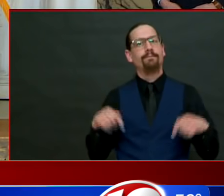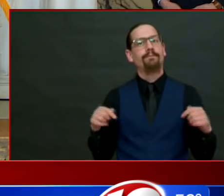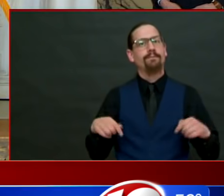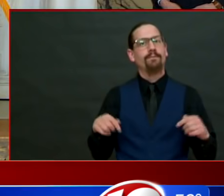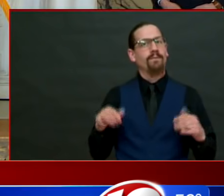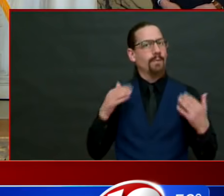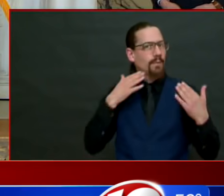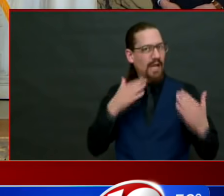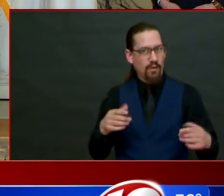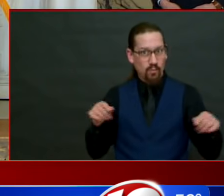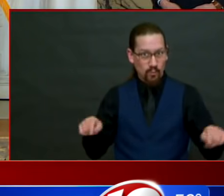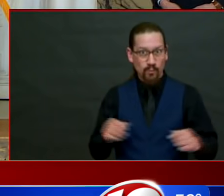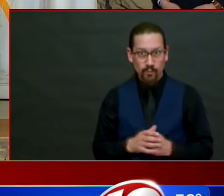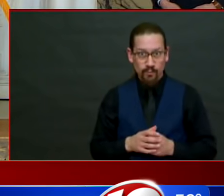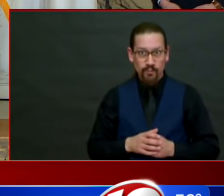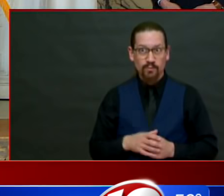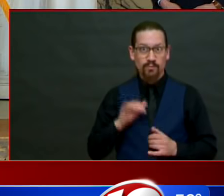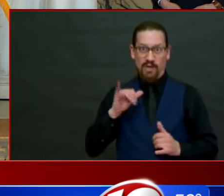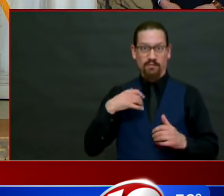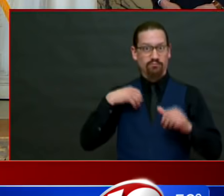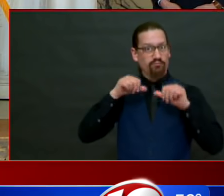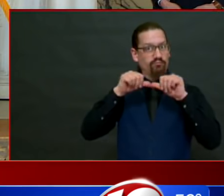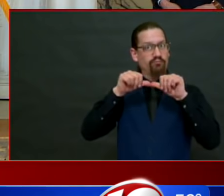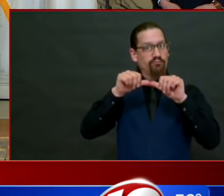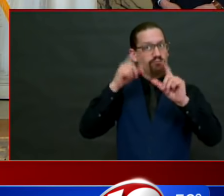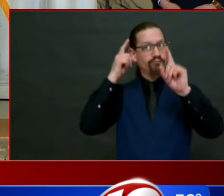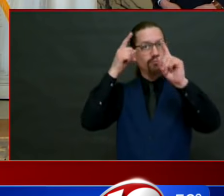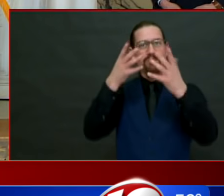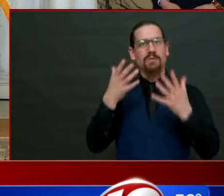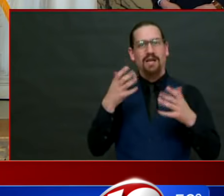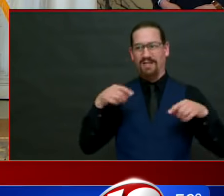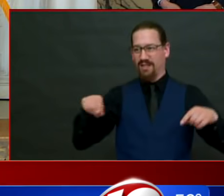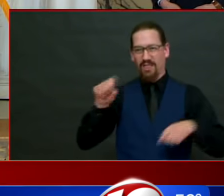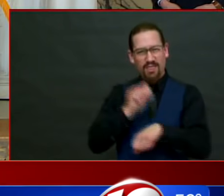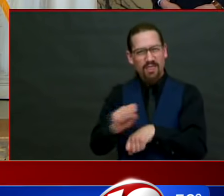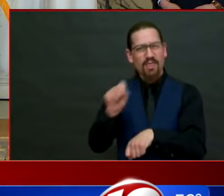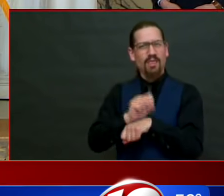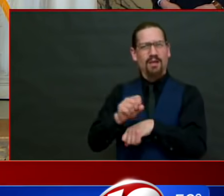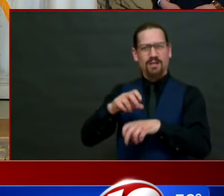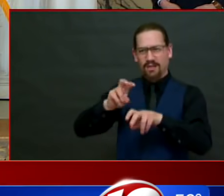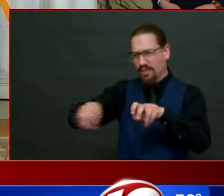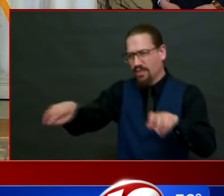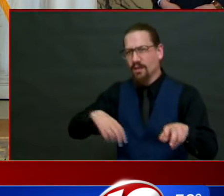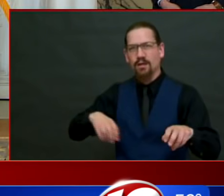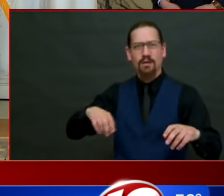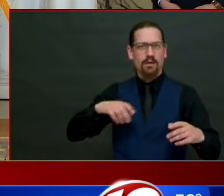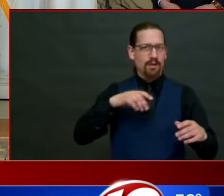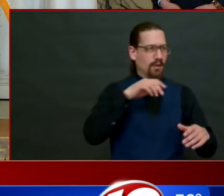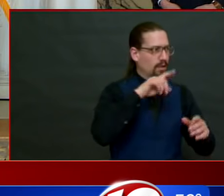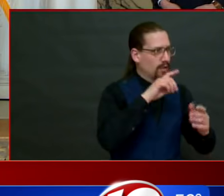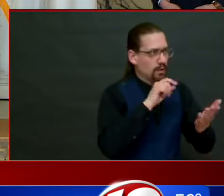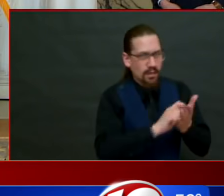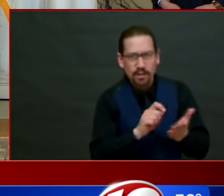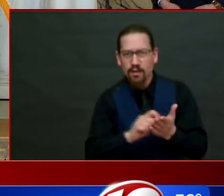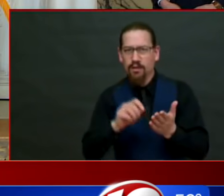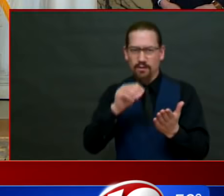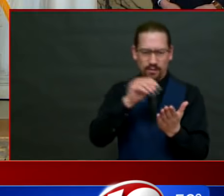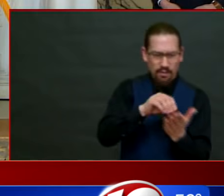THE REST OF US SAFE. WHERE WE ARE GOING IS TO MAKE IT MORE SCALABLE AND LESS MANUAL.